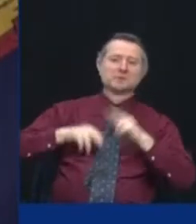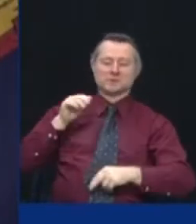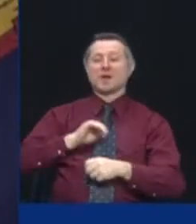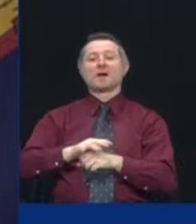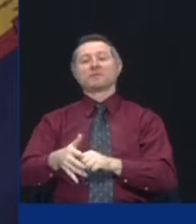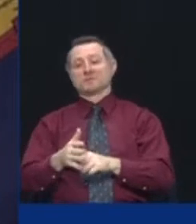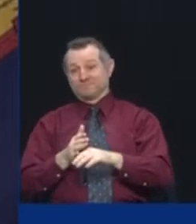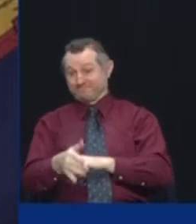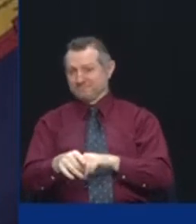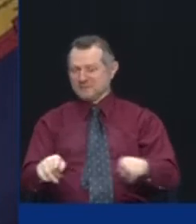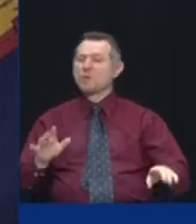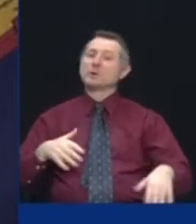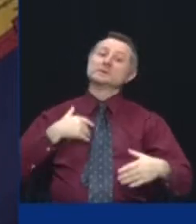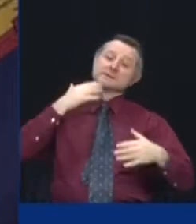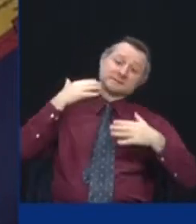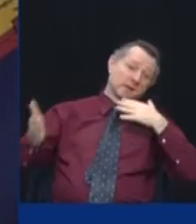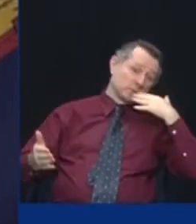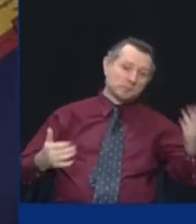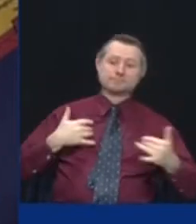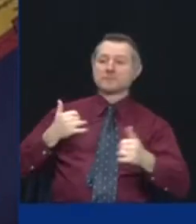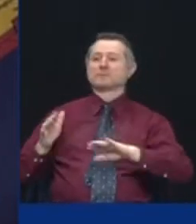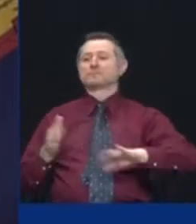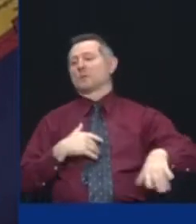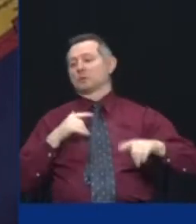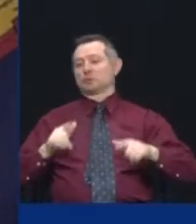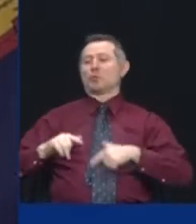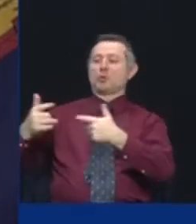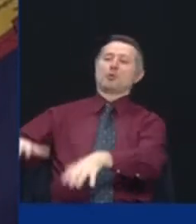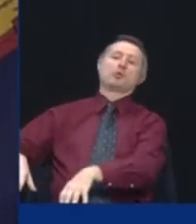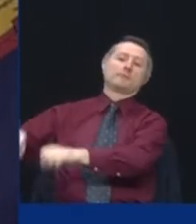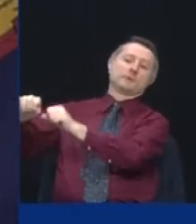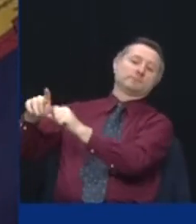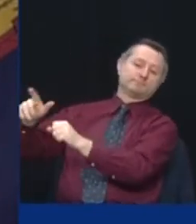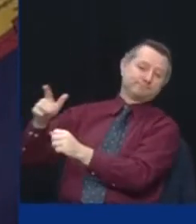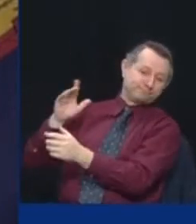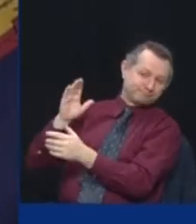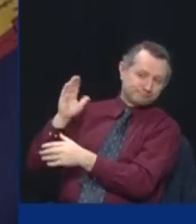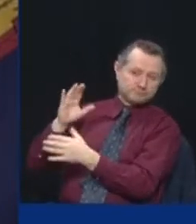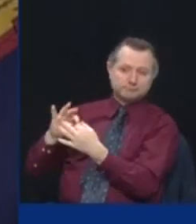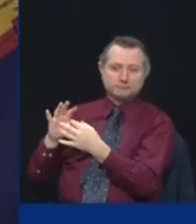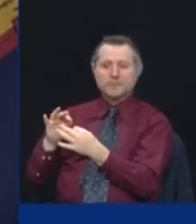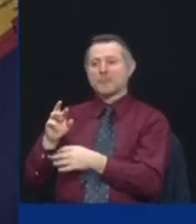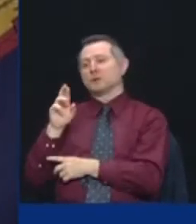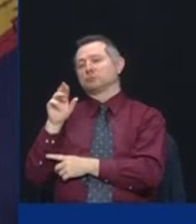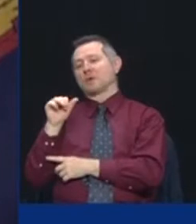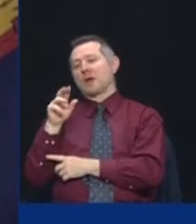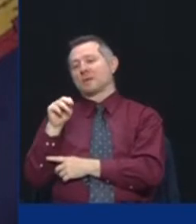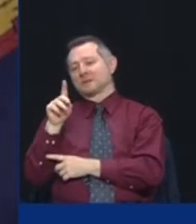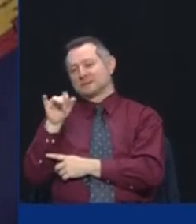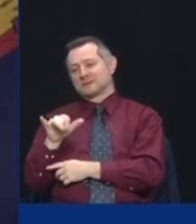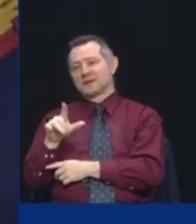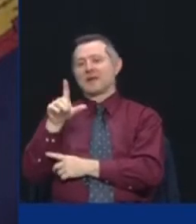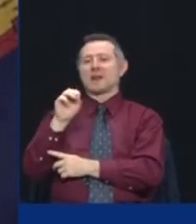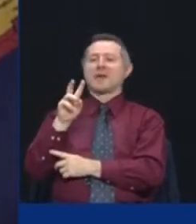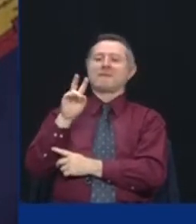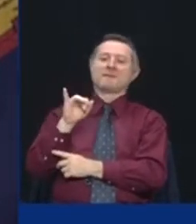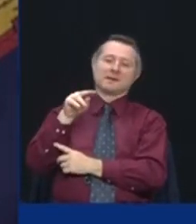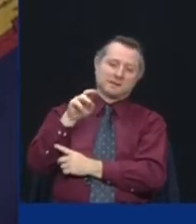REIMAGINE AND REINVENT AND REBUILD AFTER COVID. SO THANK YOU.